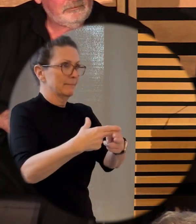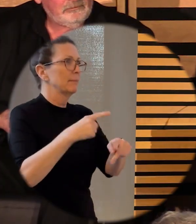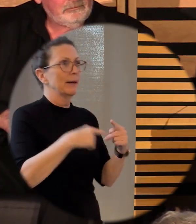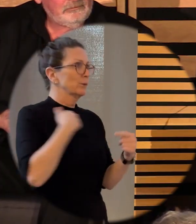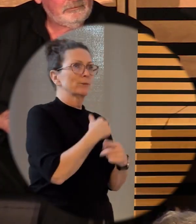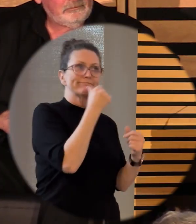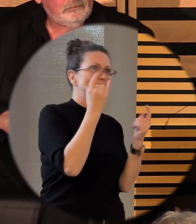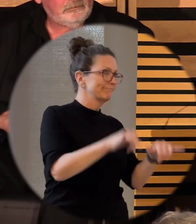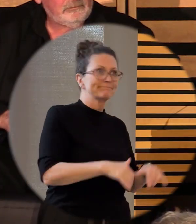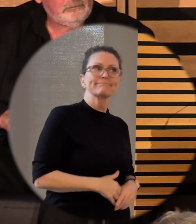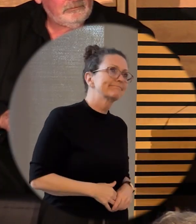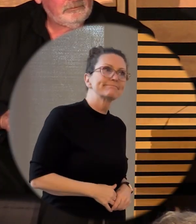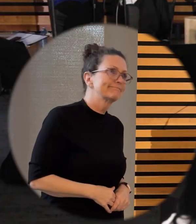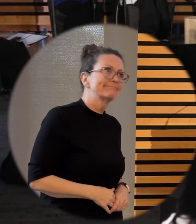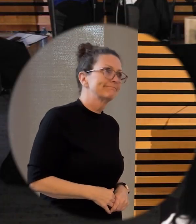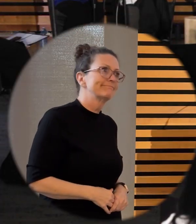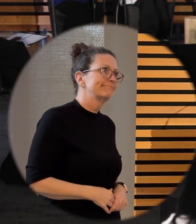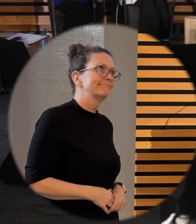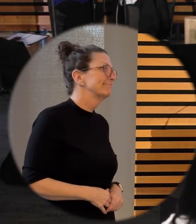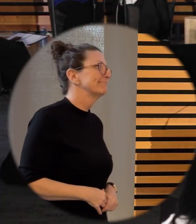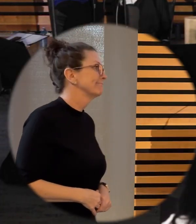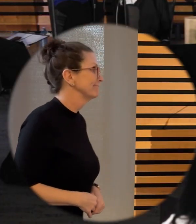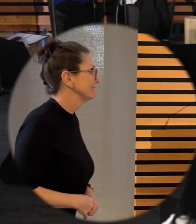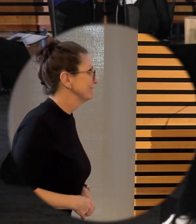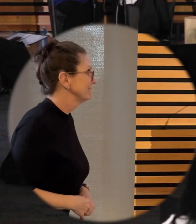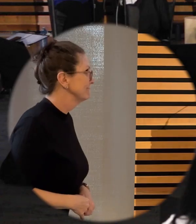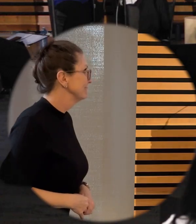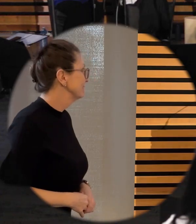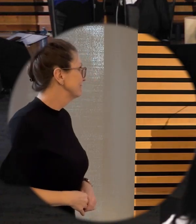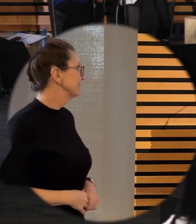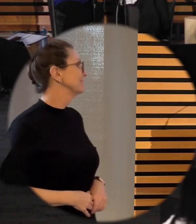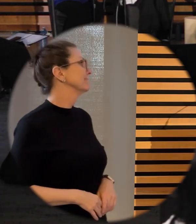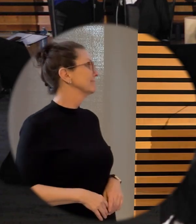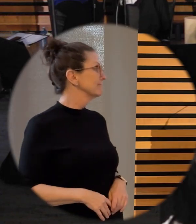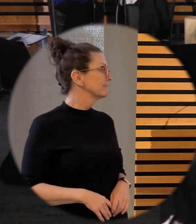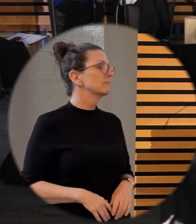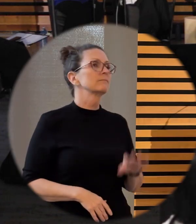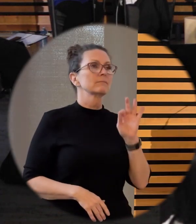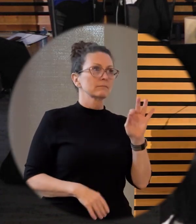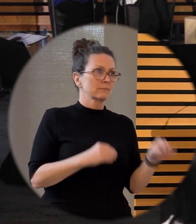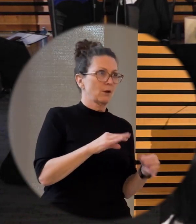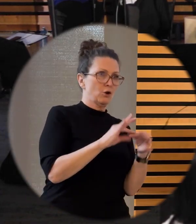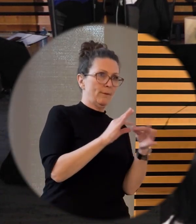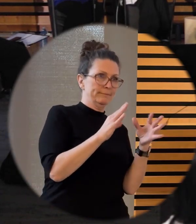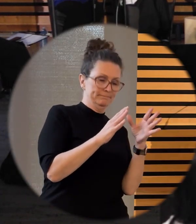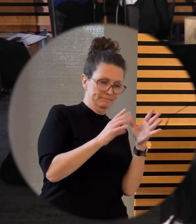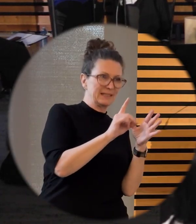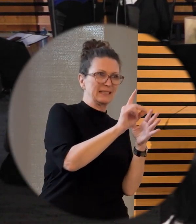But we don't do that. And so then if I were to take what you've just said to just round that out,